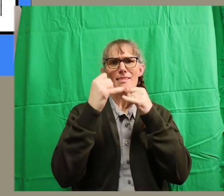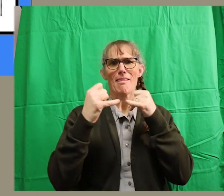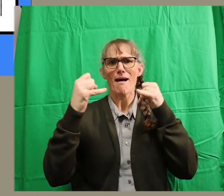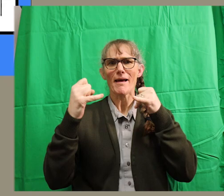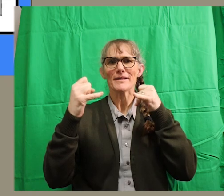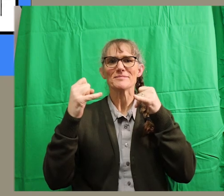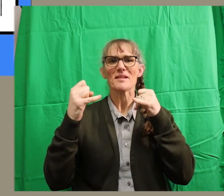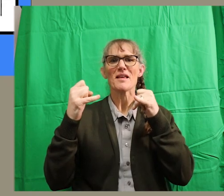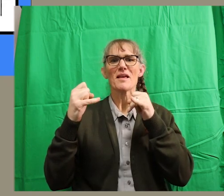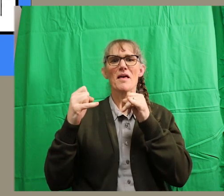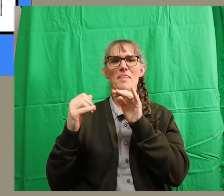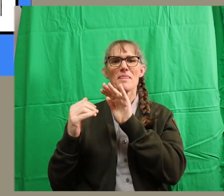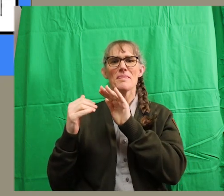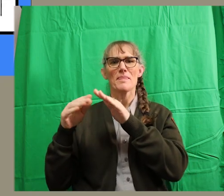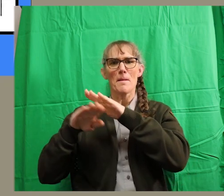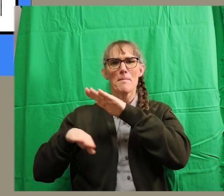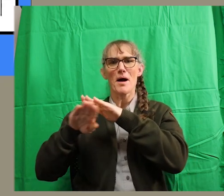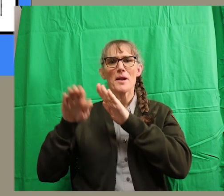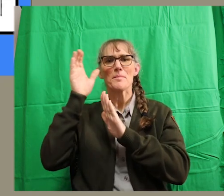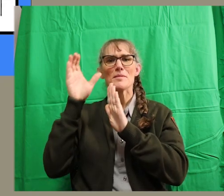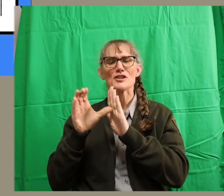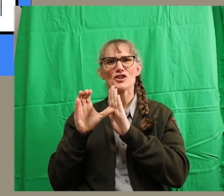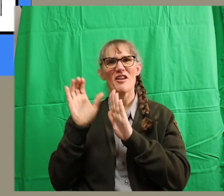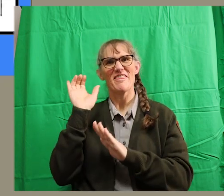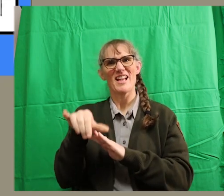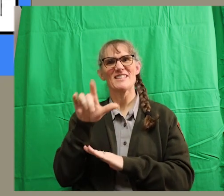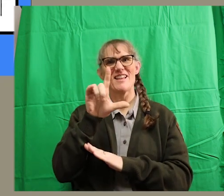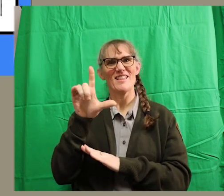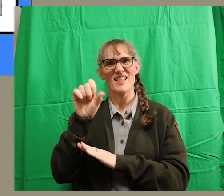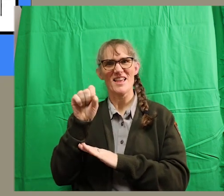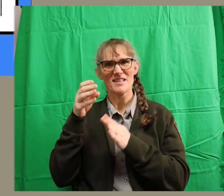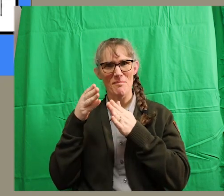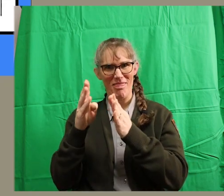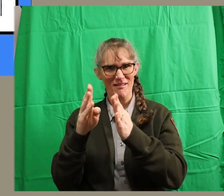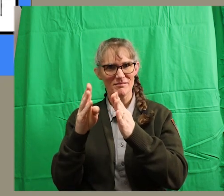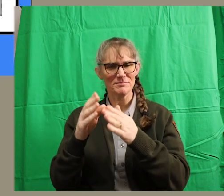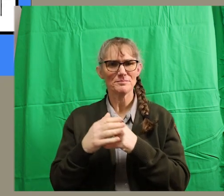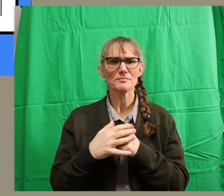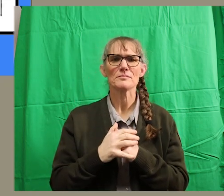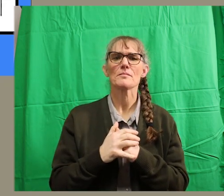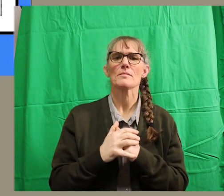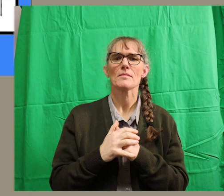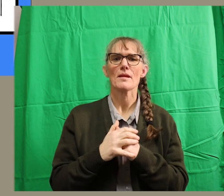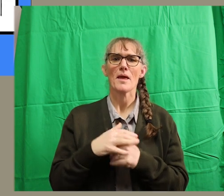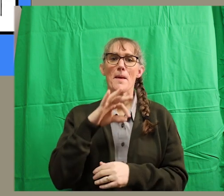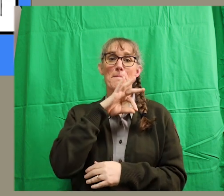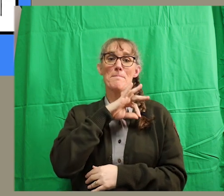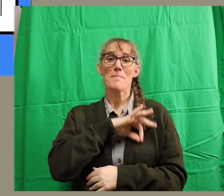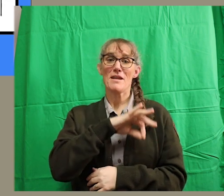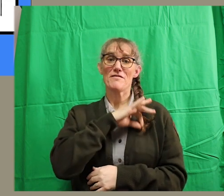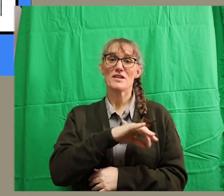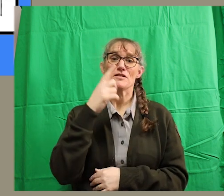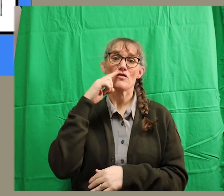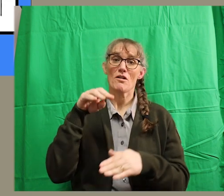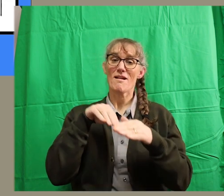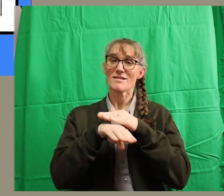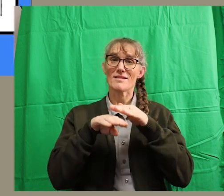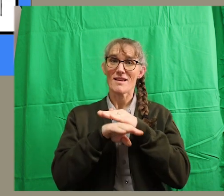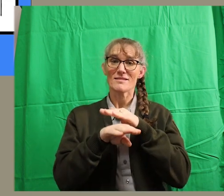The bottom right shows us the LLS method. So, this has a lot of implications for accessibility,